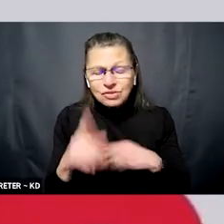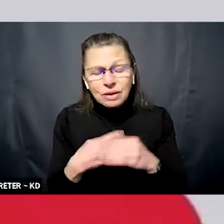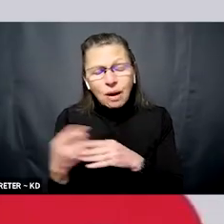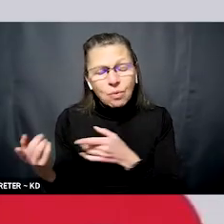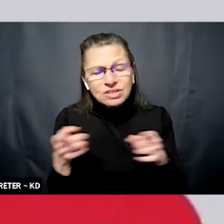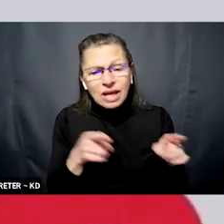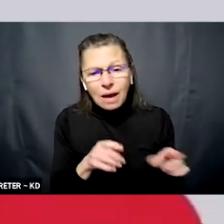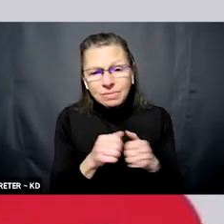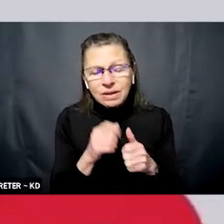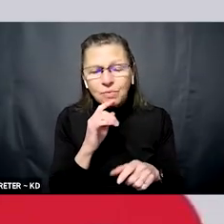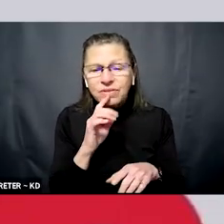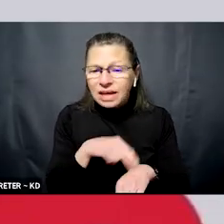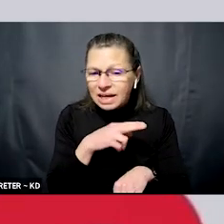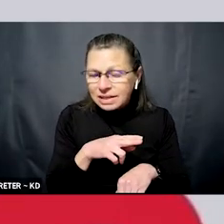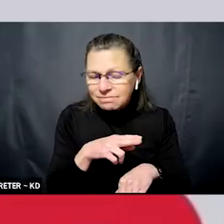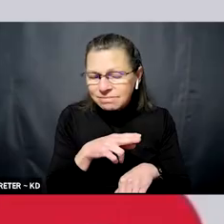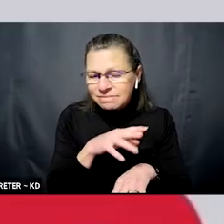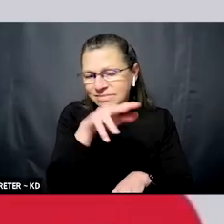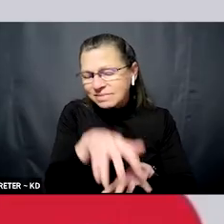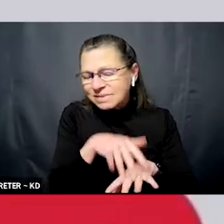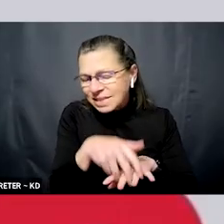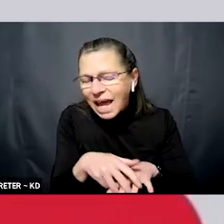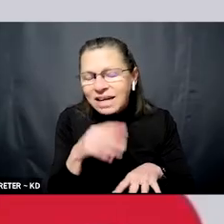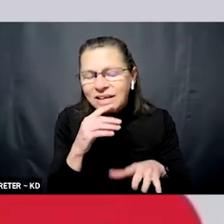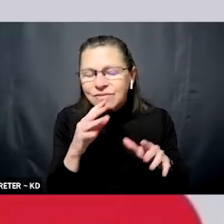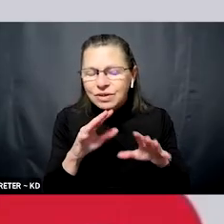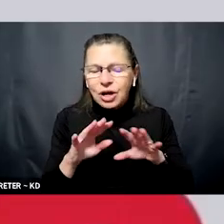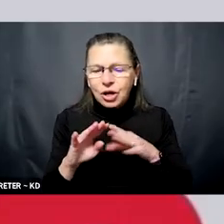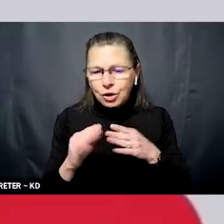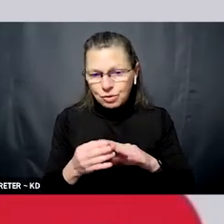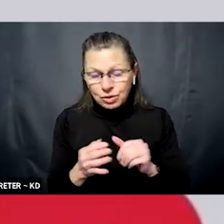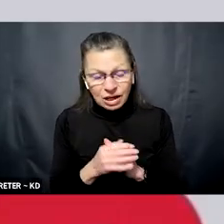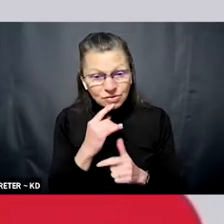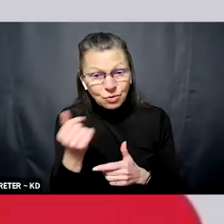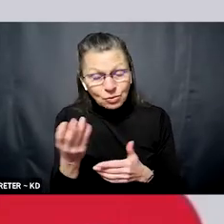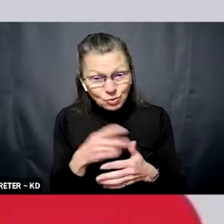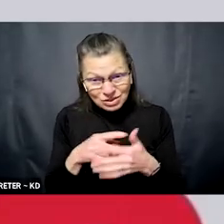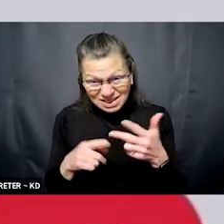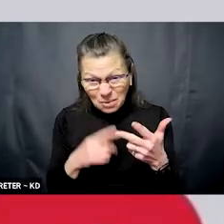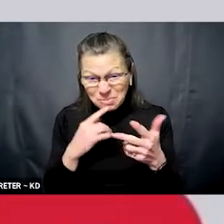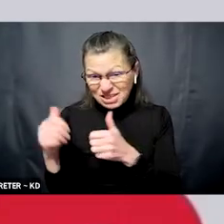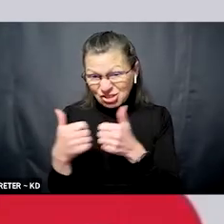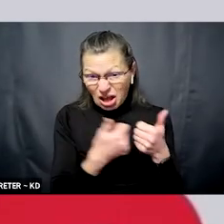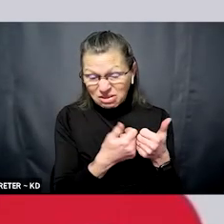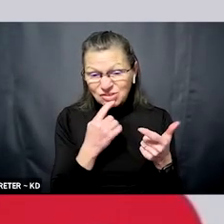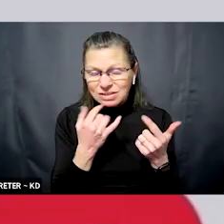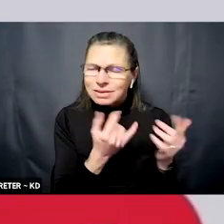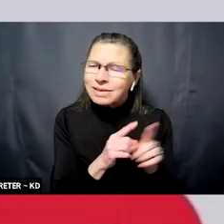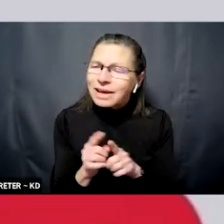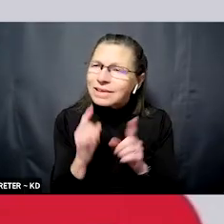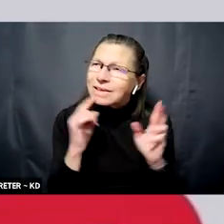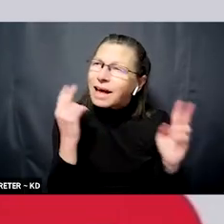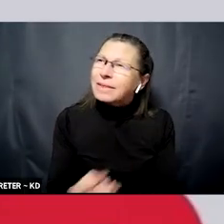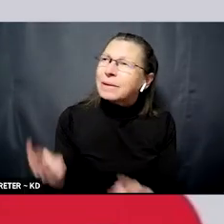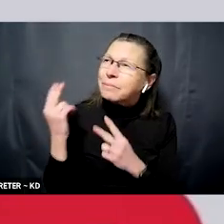Those were a lot of the challenges. And as I reflect back on the questions,